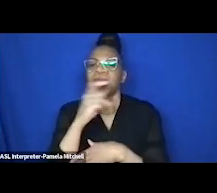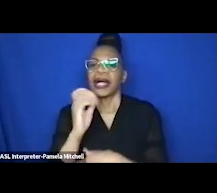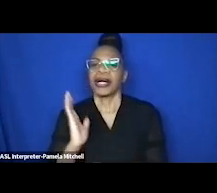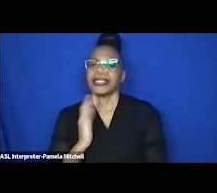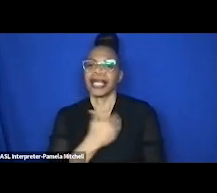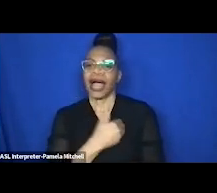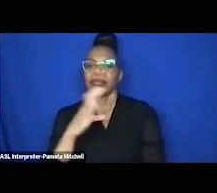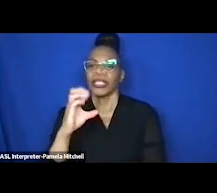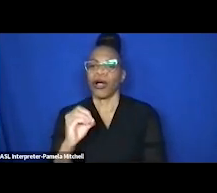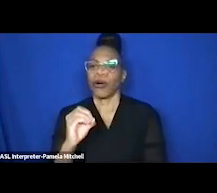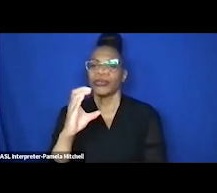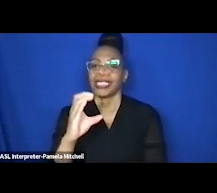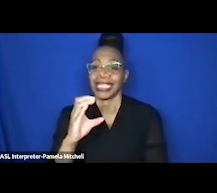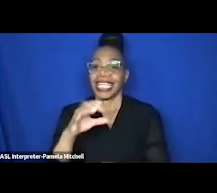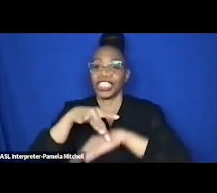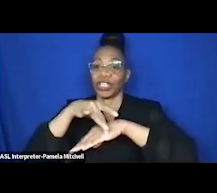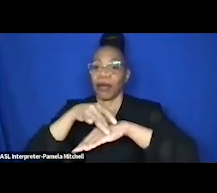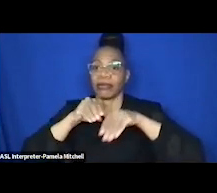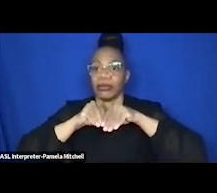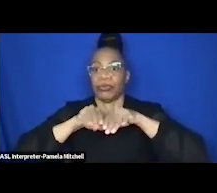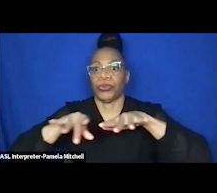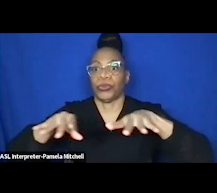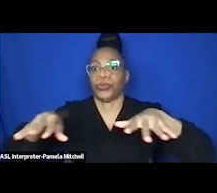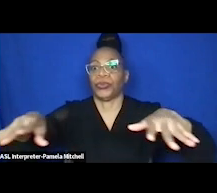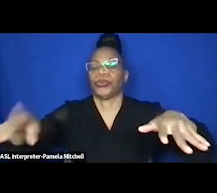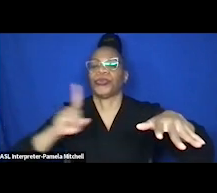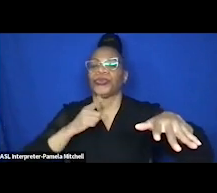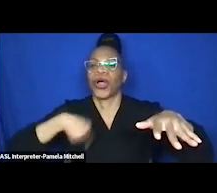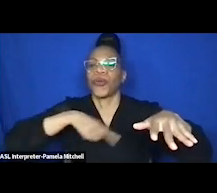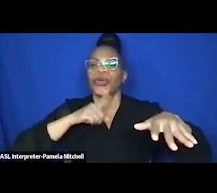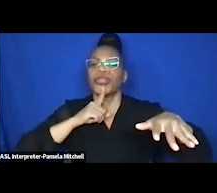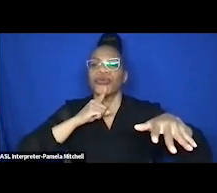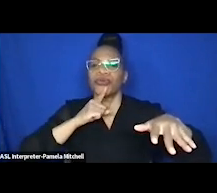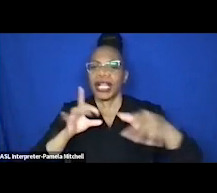we rely really heavily on coordination with local crisis response systems